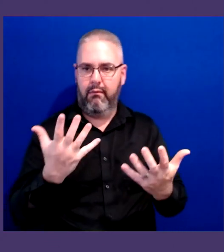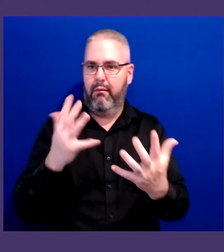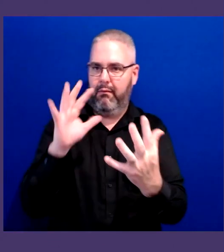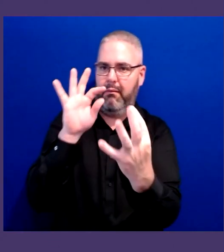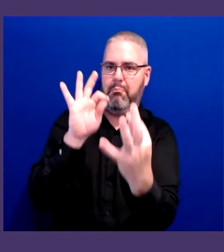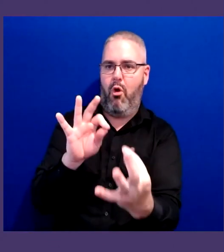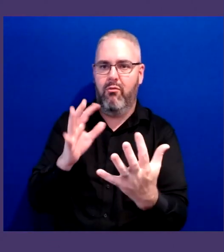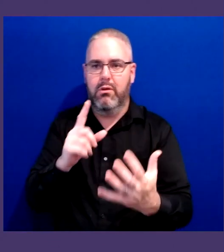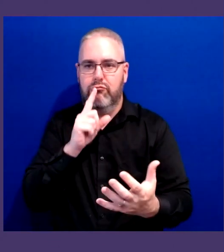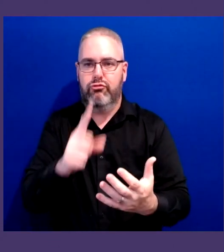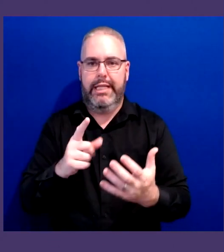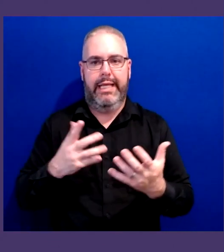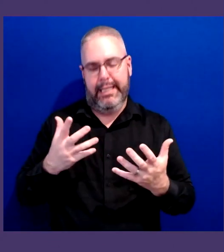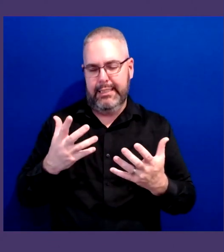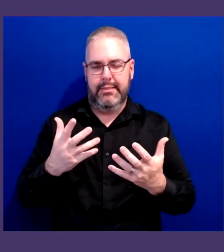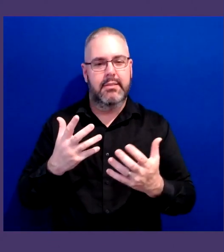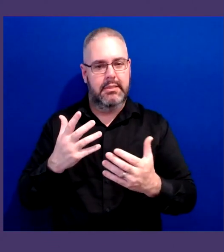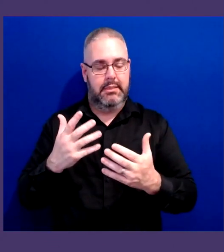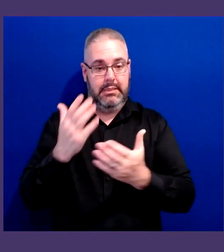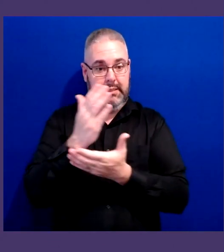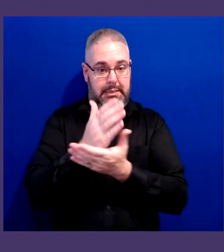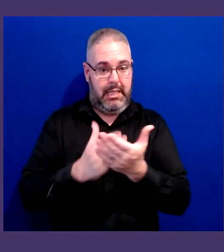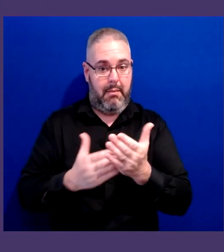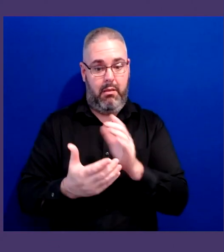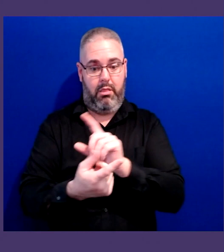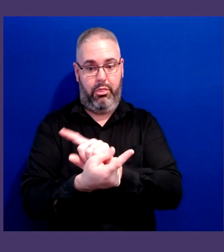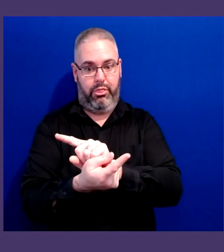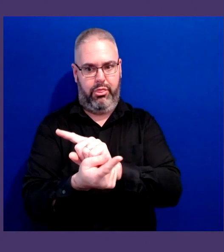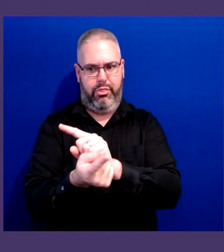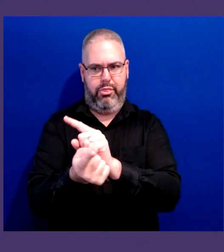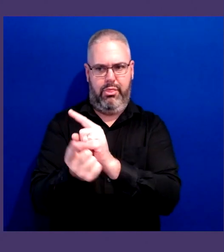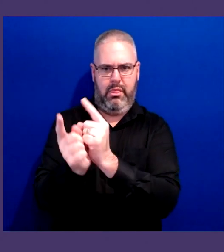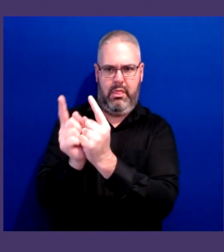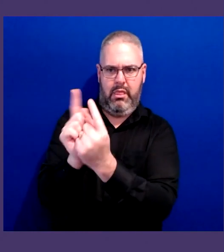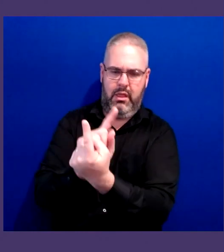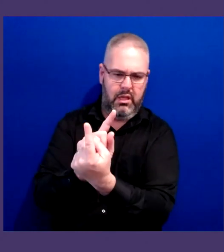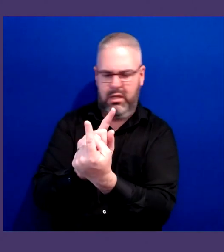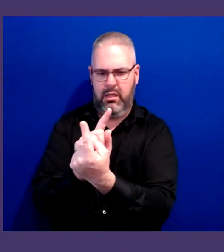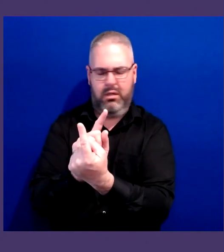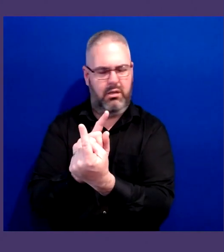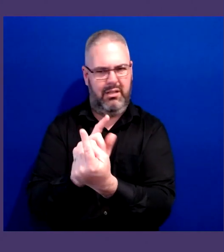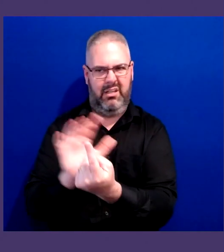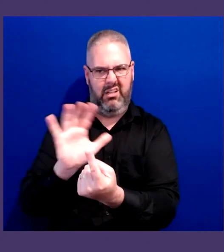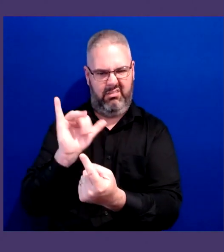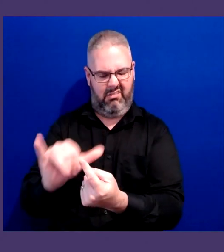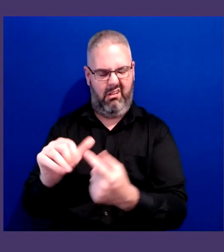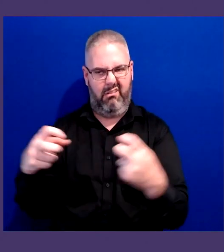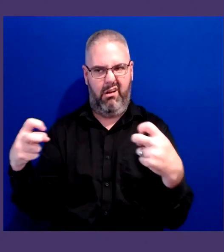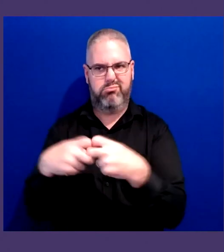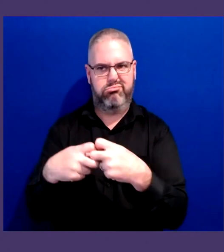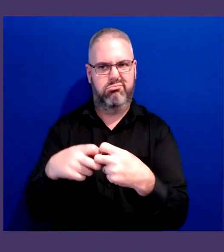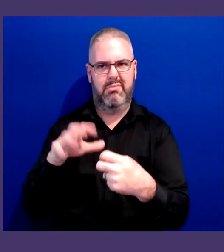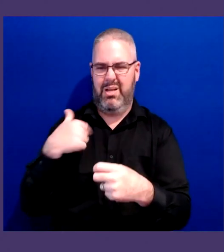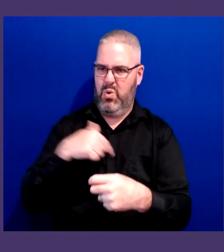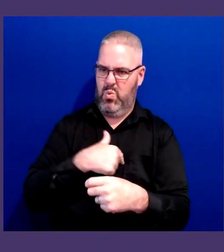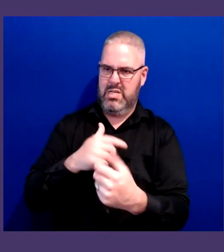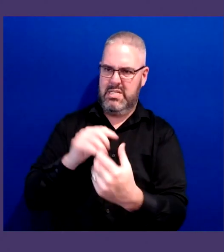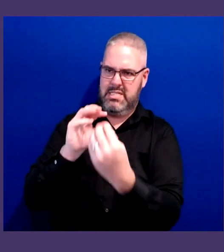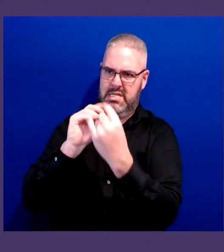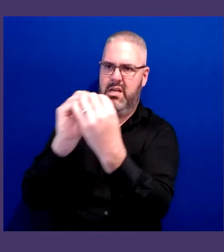that is reversing back is problematic. We need to actually push for some of it to be permanent-- Jordan Steele John: Oh, very much so. because these are things that people with